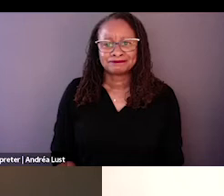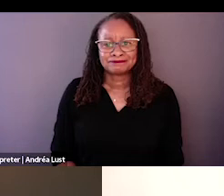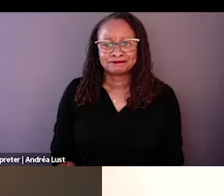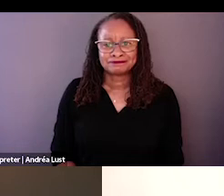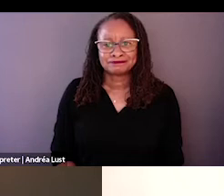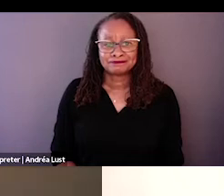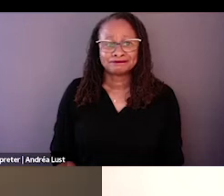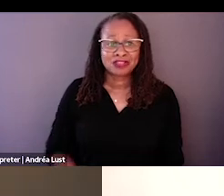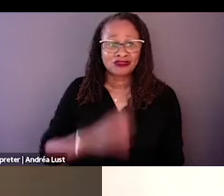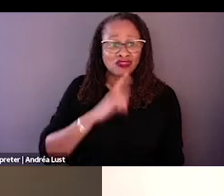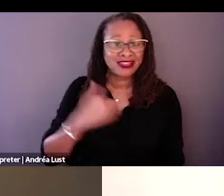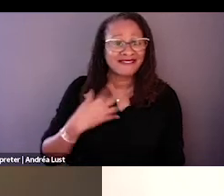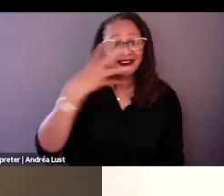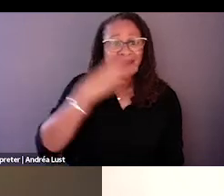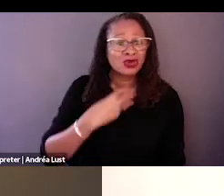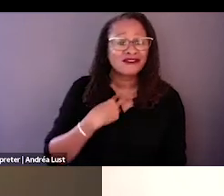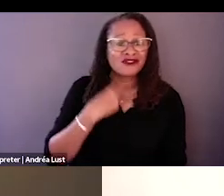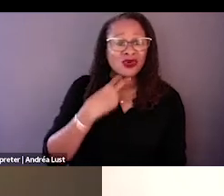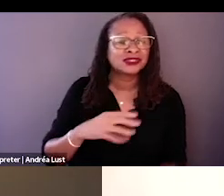same kind of footage over and over.